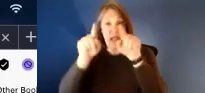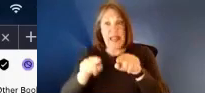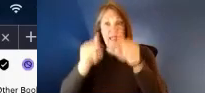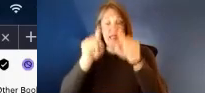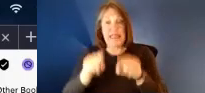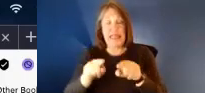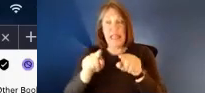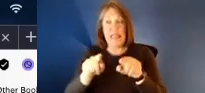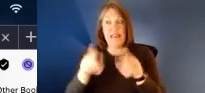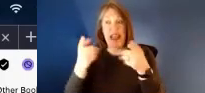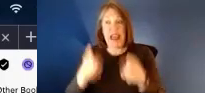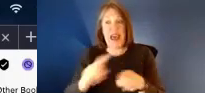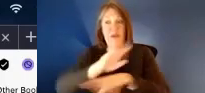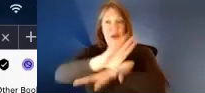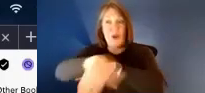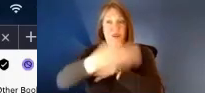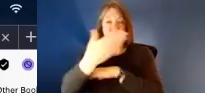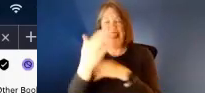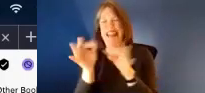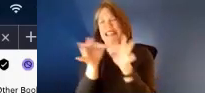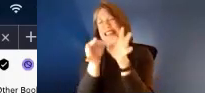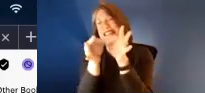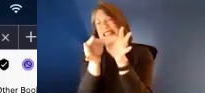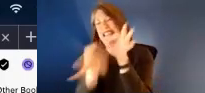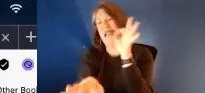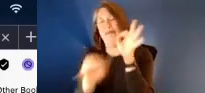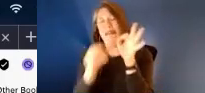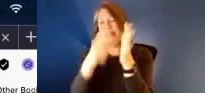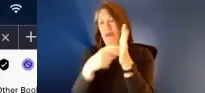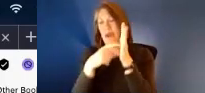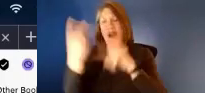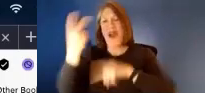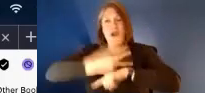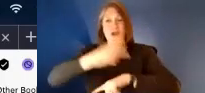06:48:19 So these are pretty simple. It does not take two days of work I was actually probably